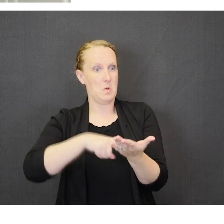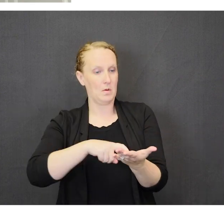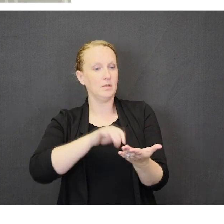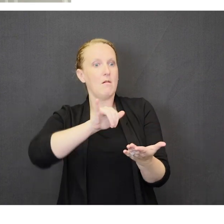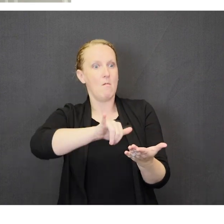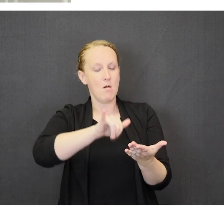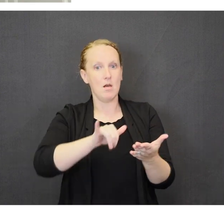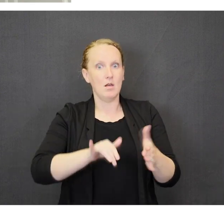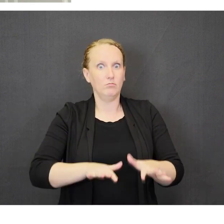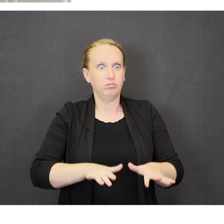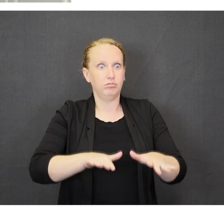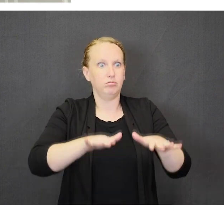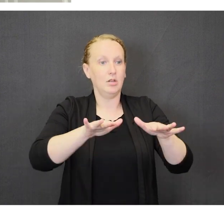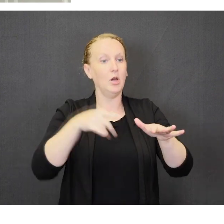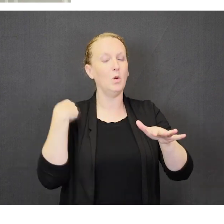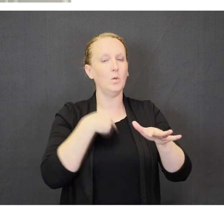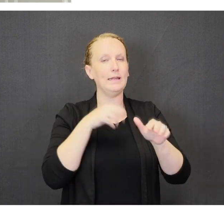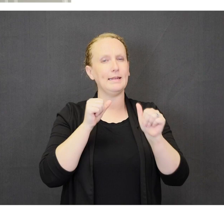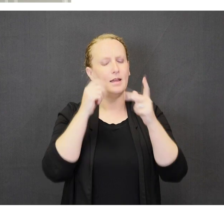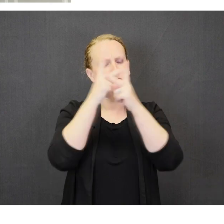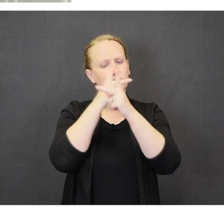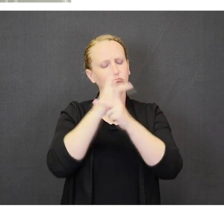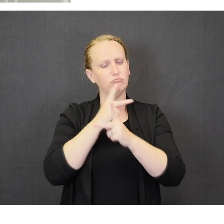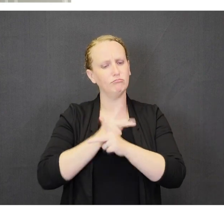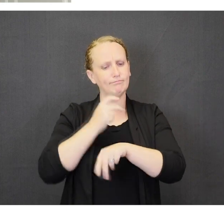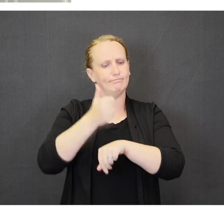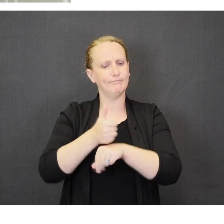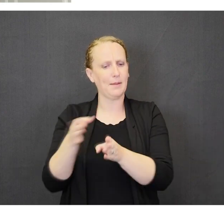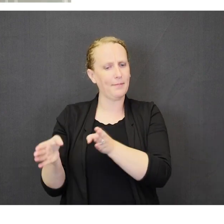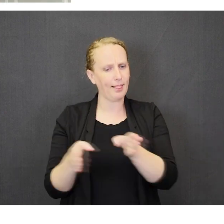creates a bit of regulation in our system when we feel like we can be